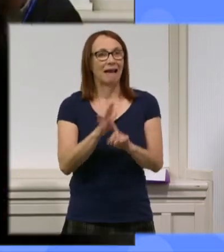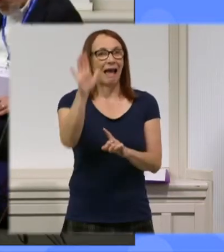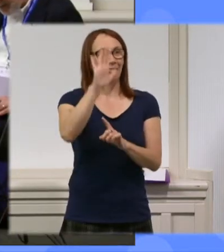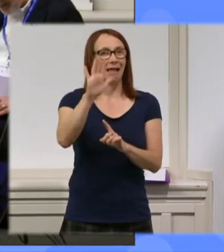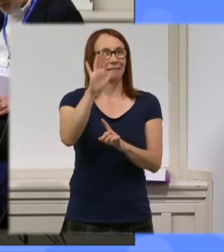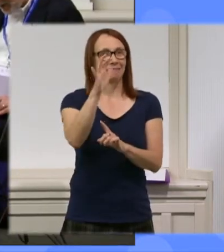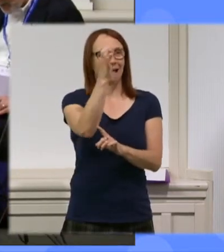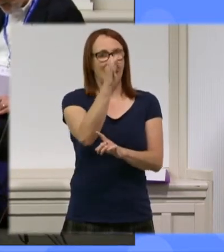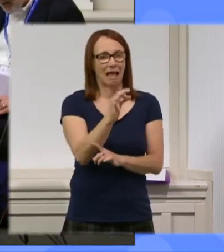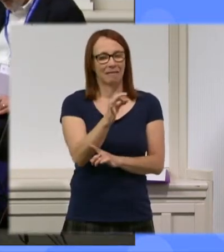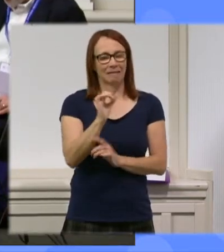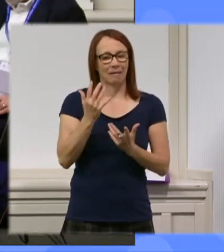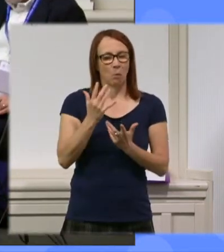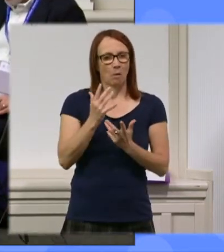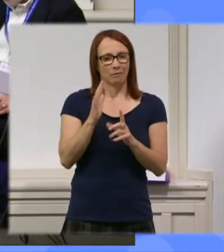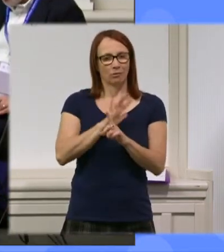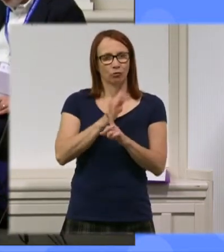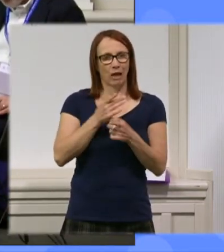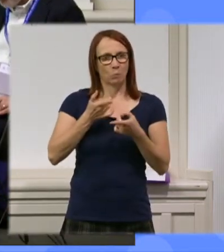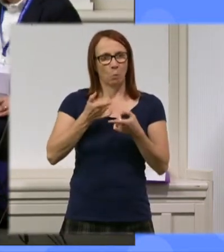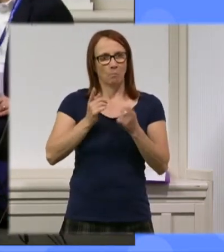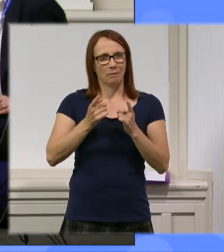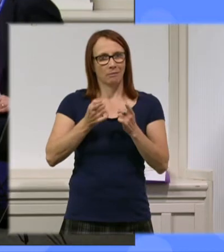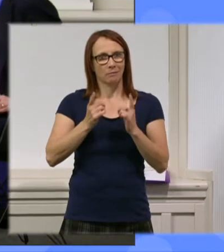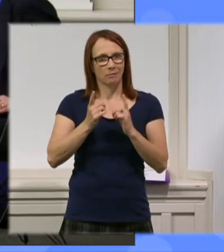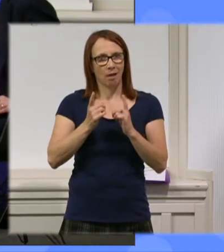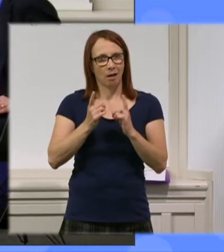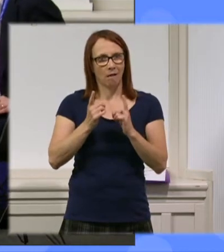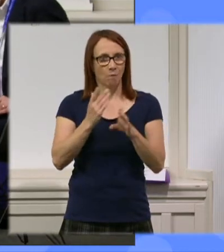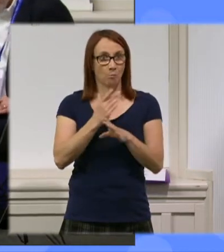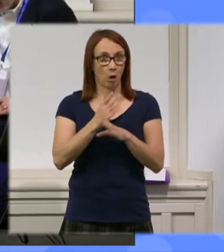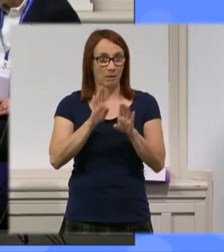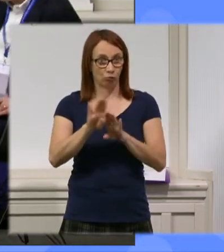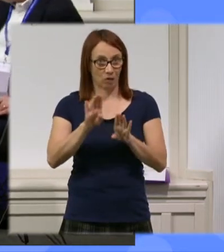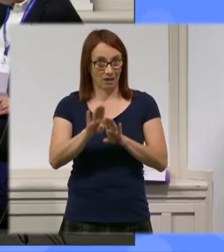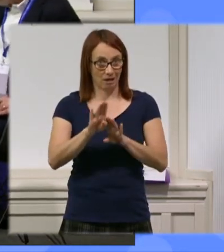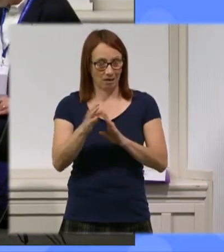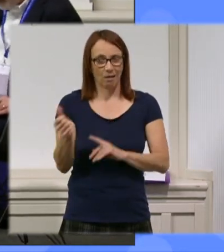Minister a job for role for jobs and plans and training that's good Neera to